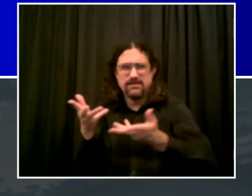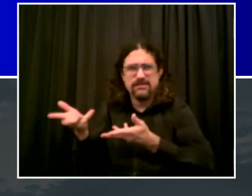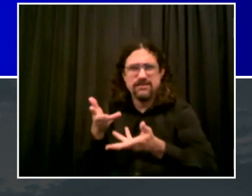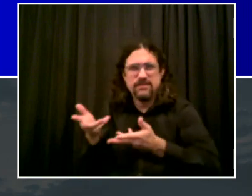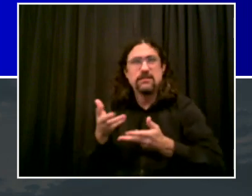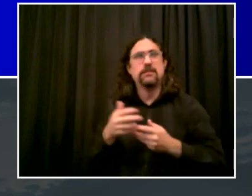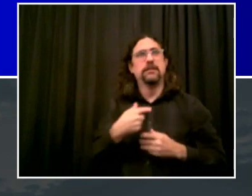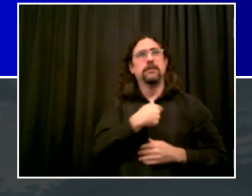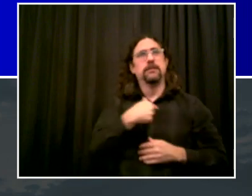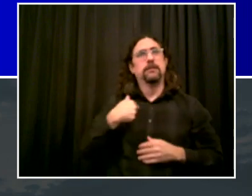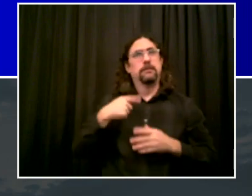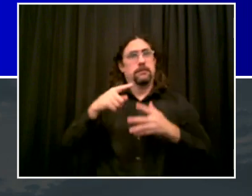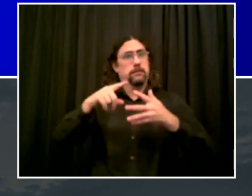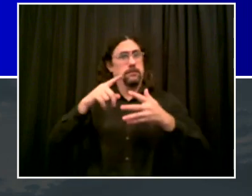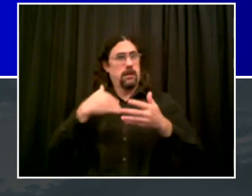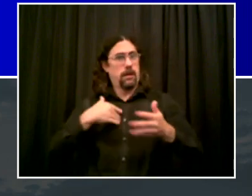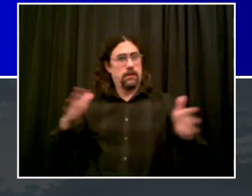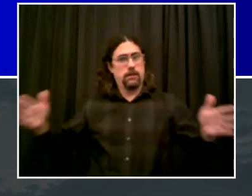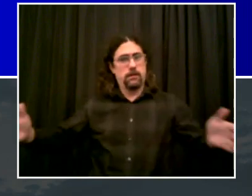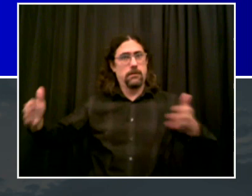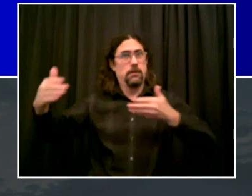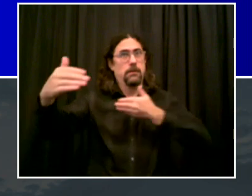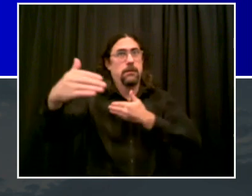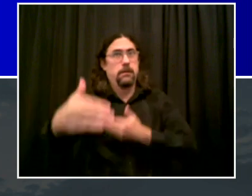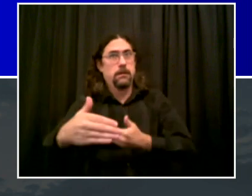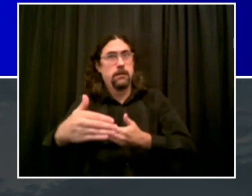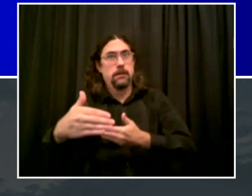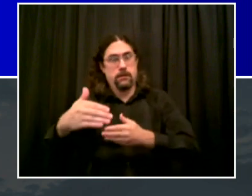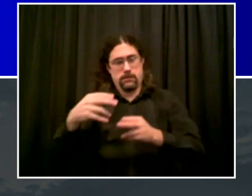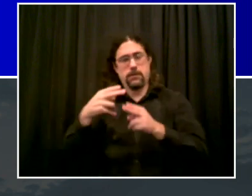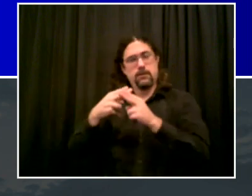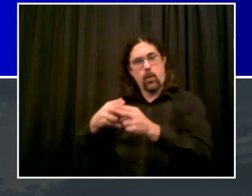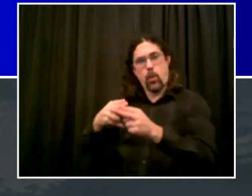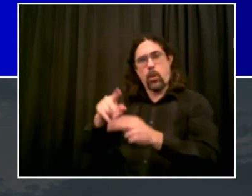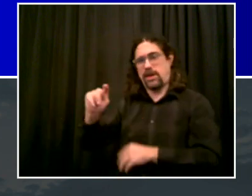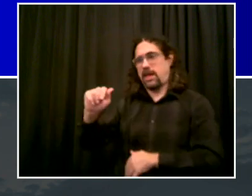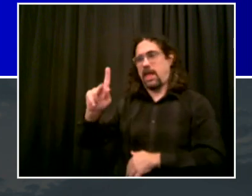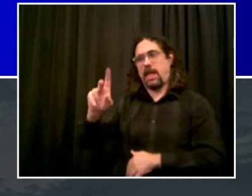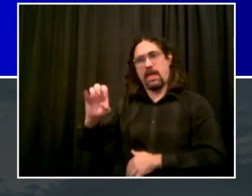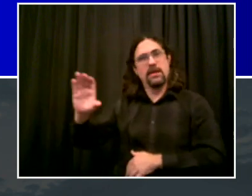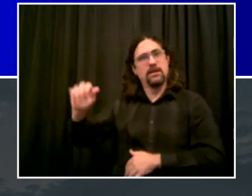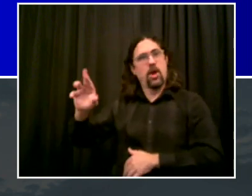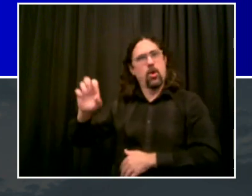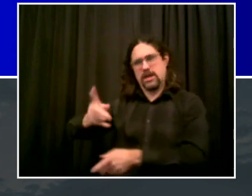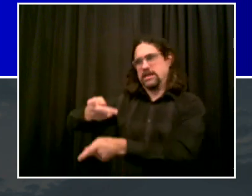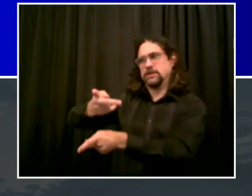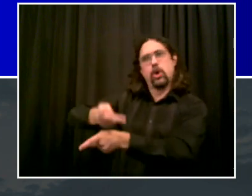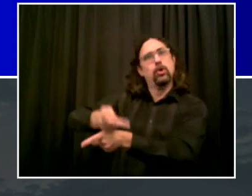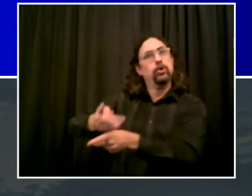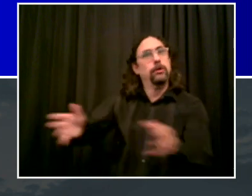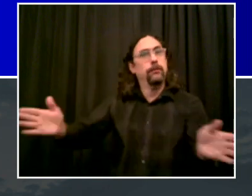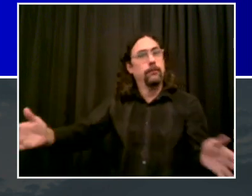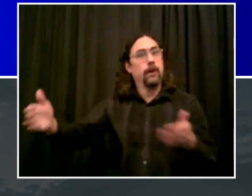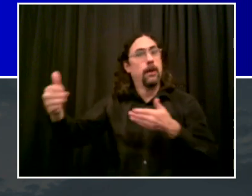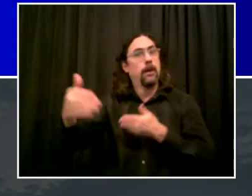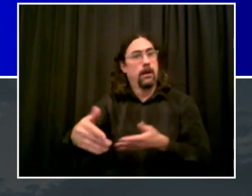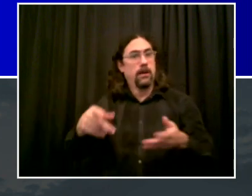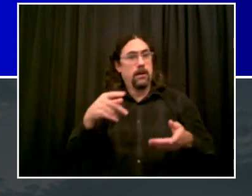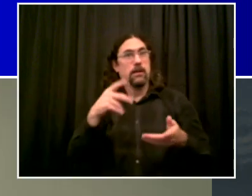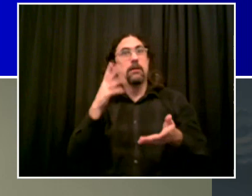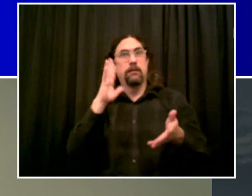SUPPLIES THAT